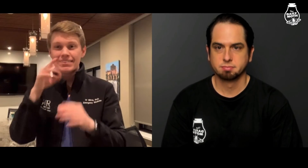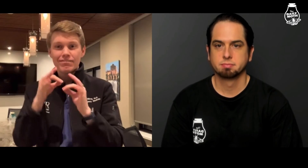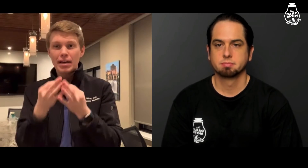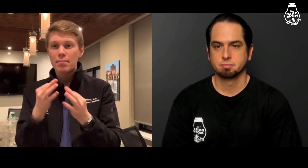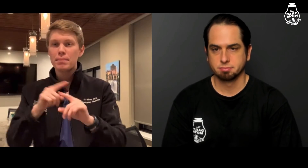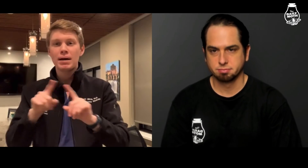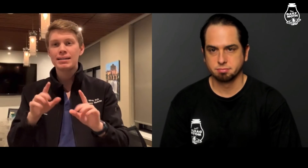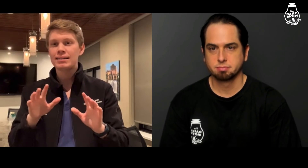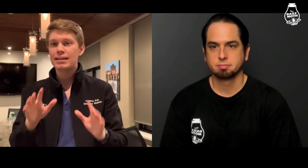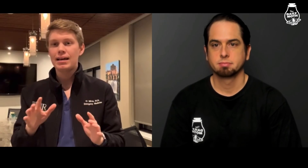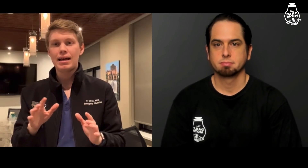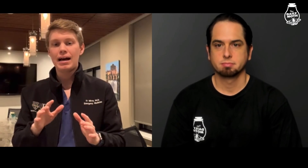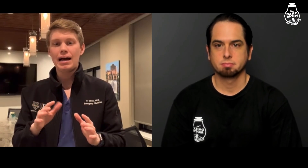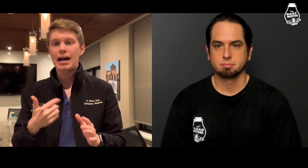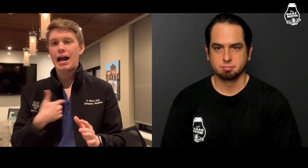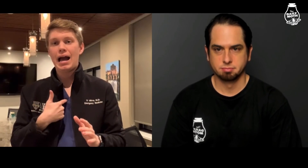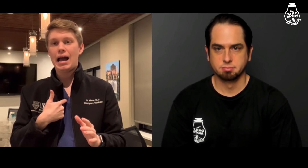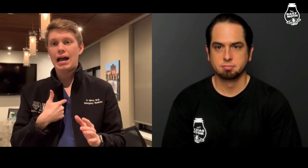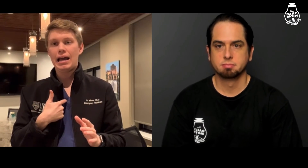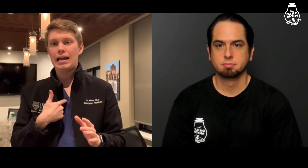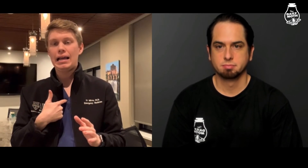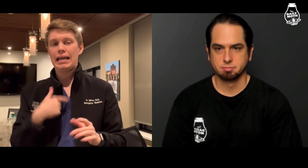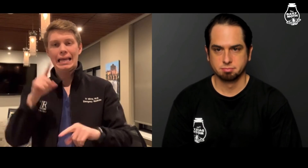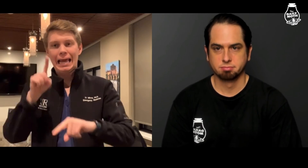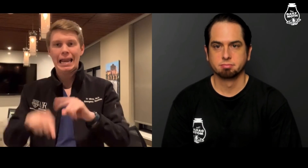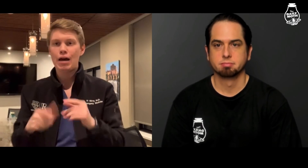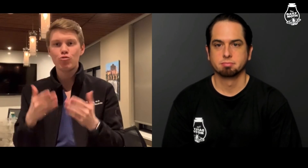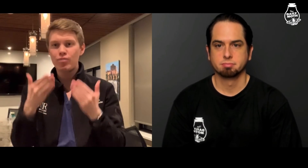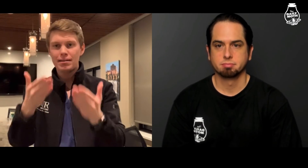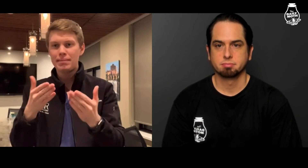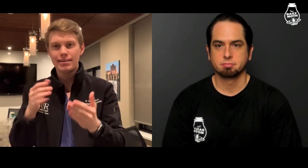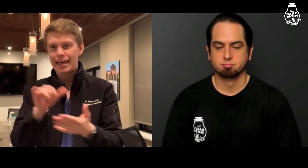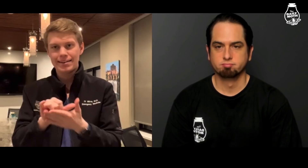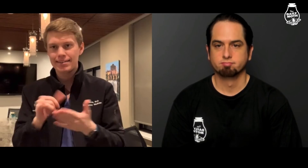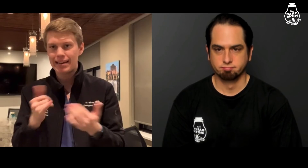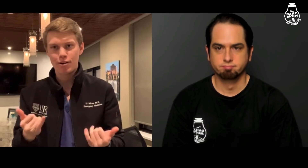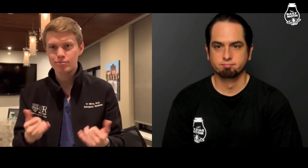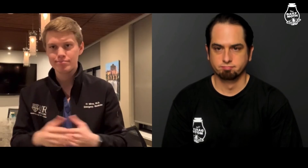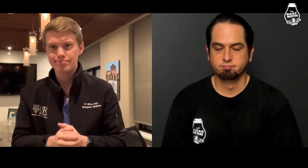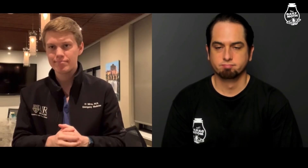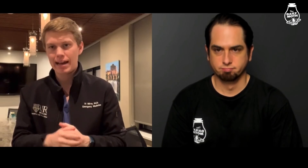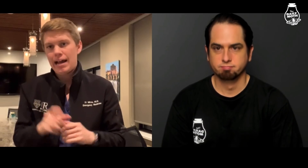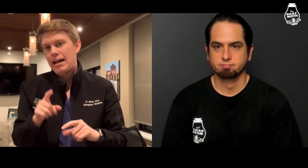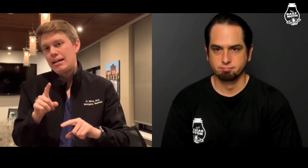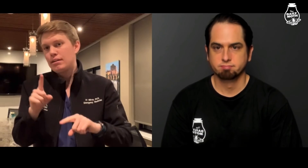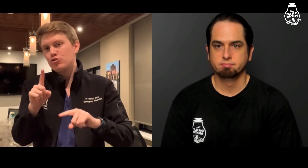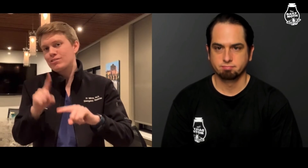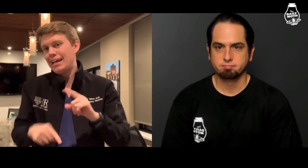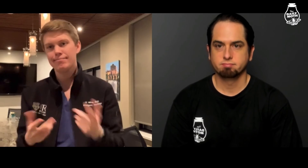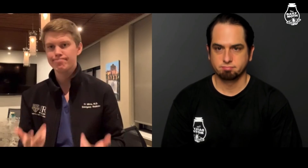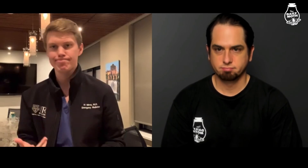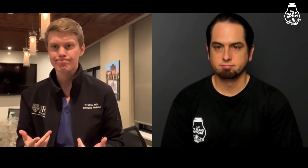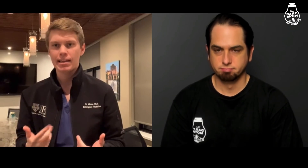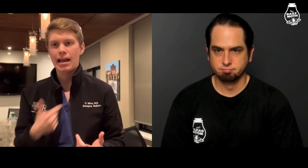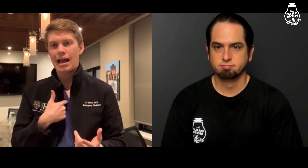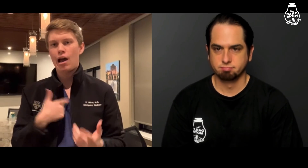to see family. But, I can't recommend that now. I just can't.